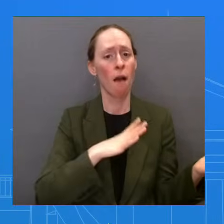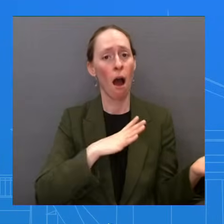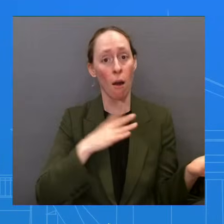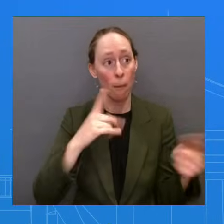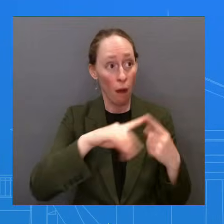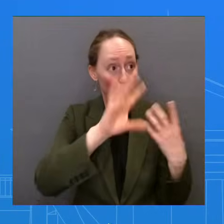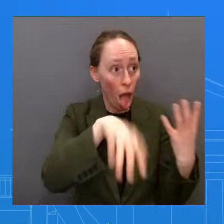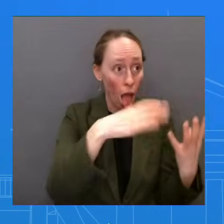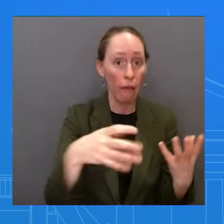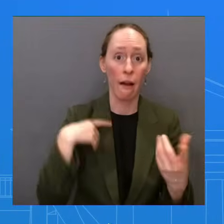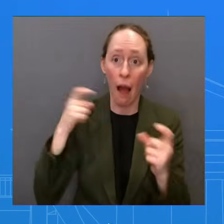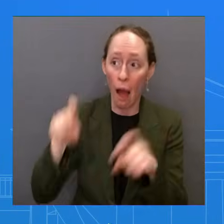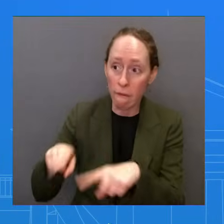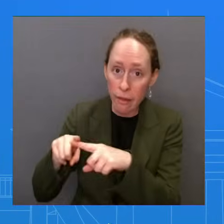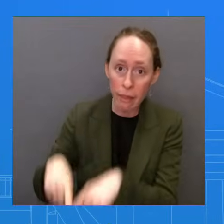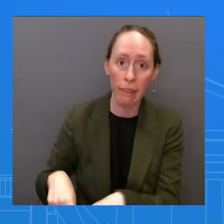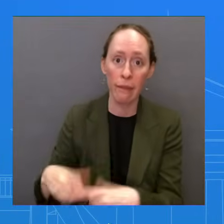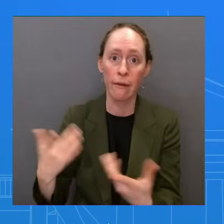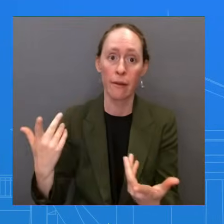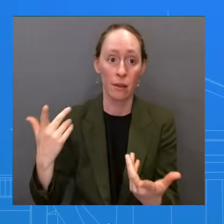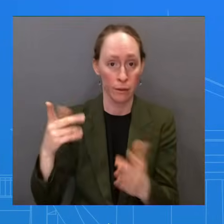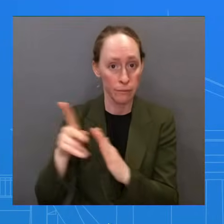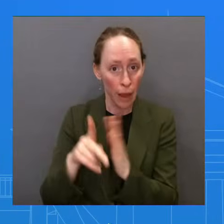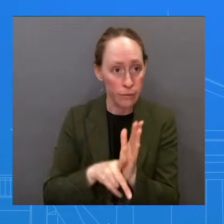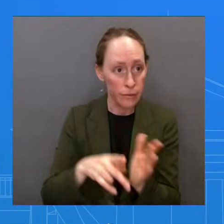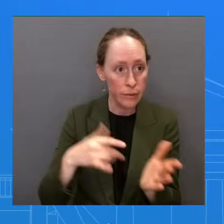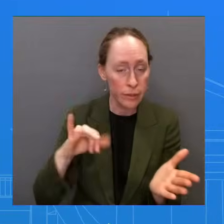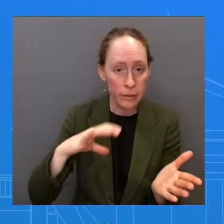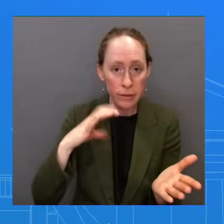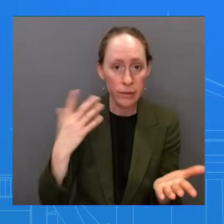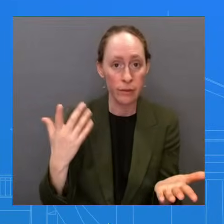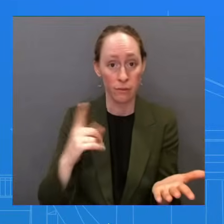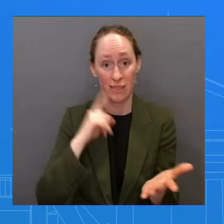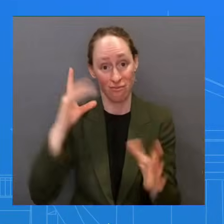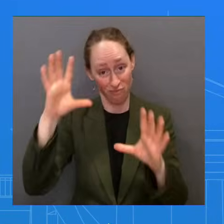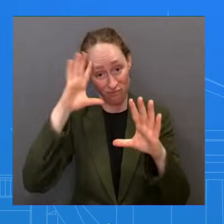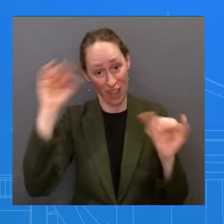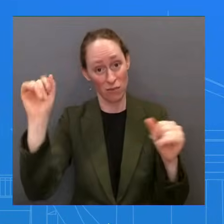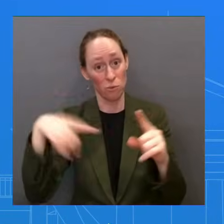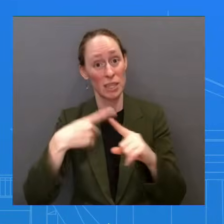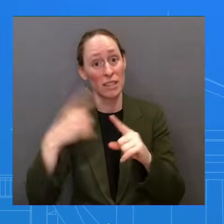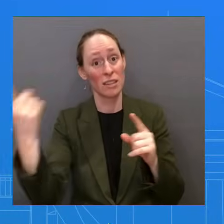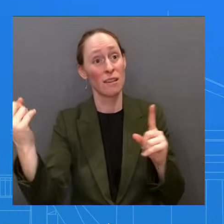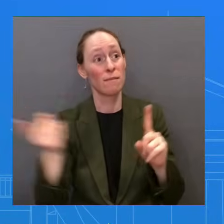a comprehensive immigration legislation and -- so that we could have resources